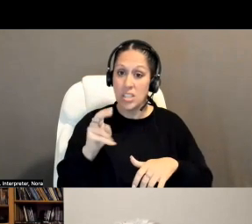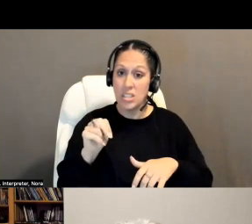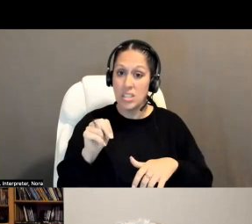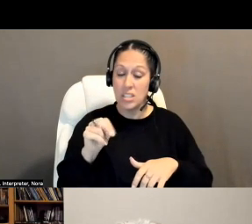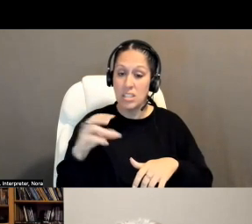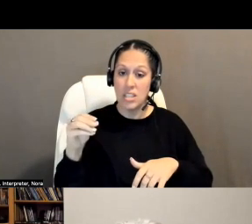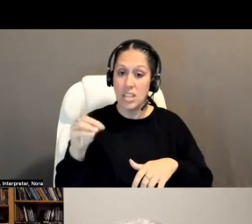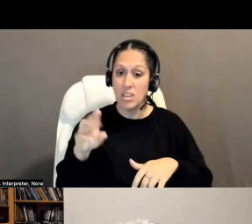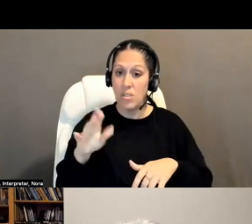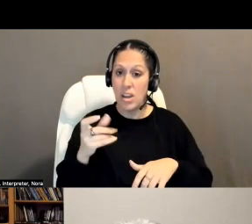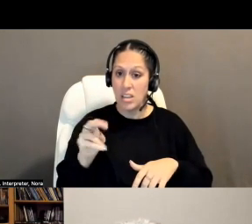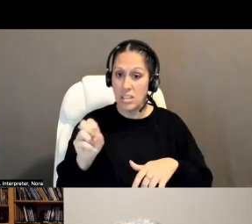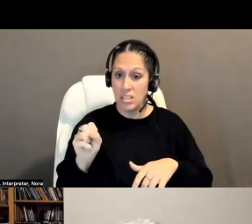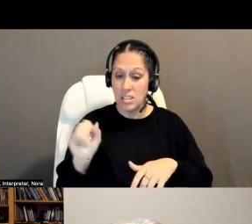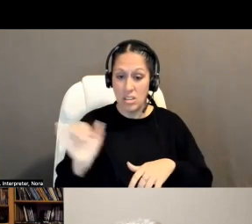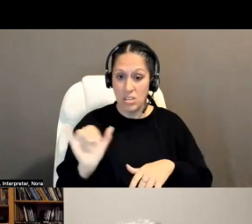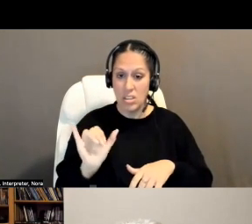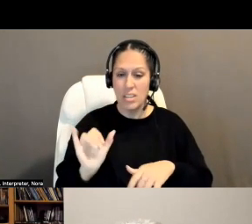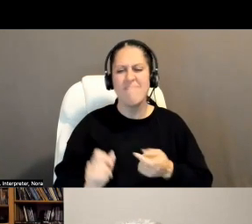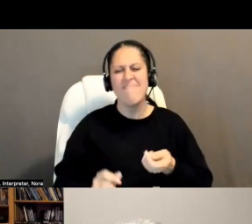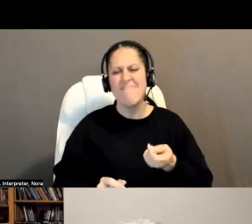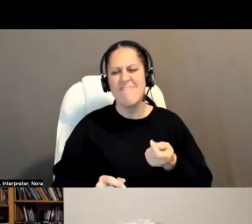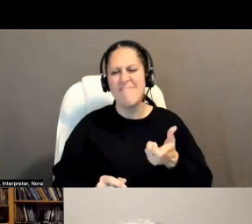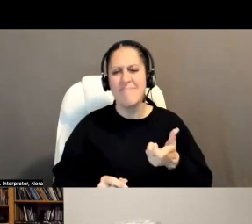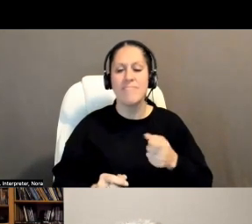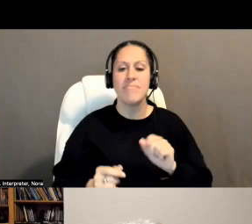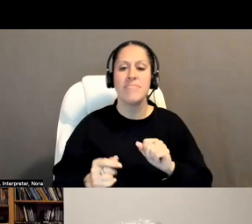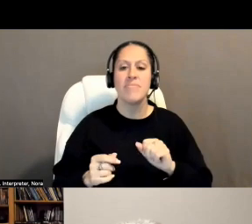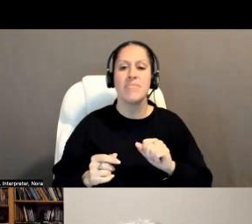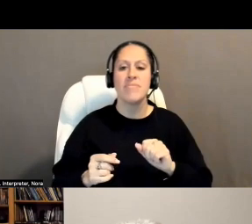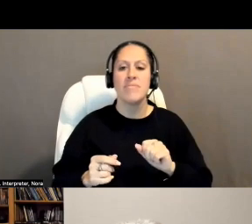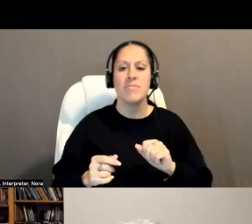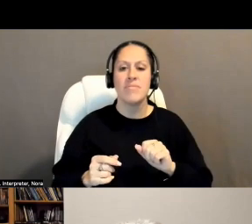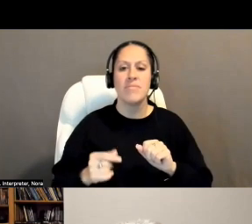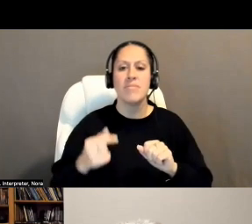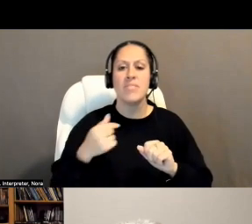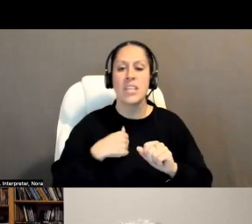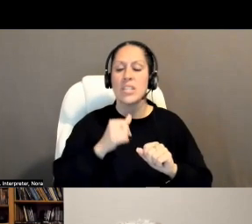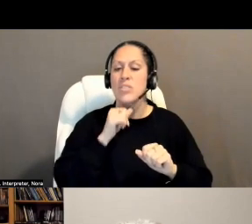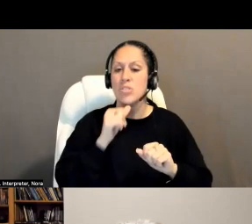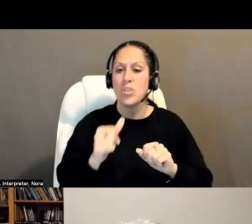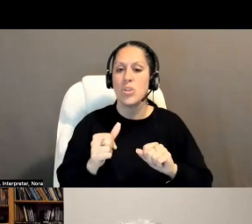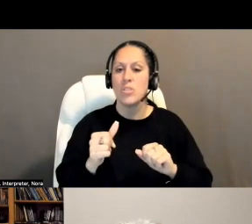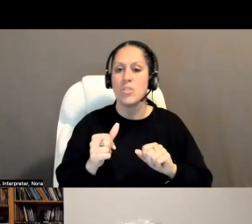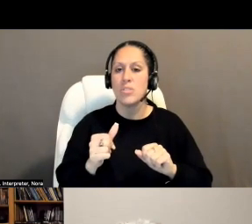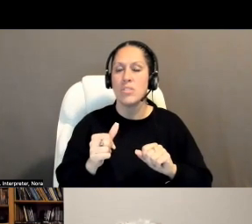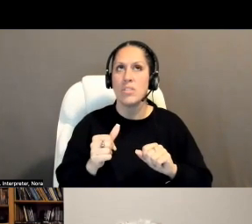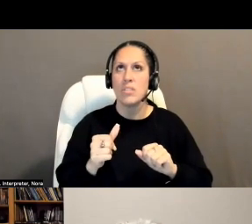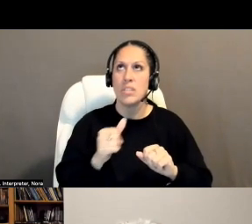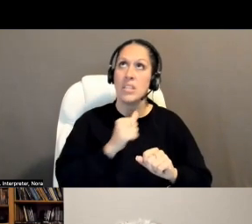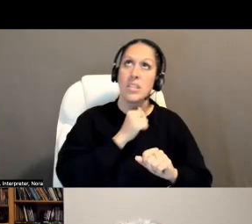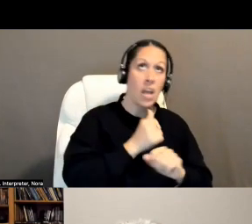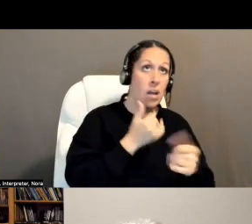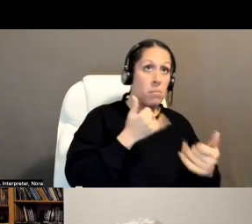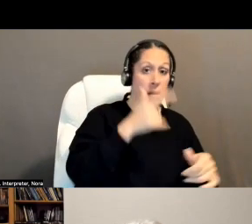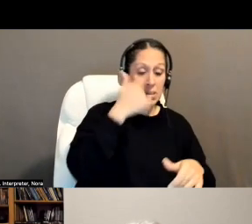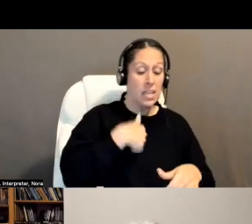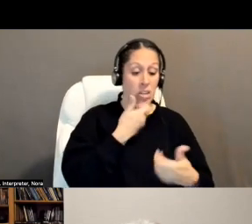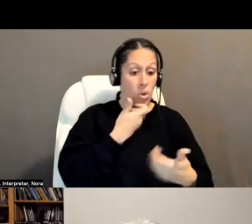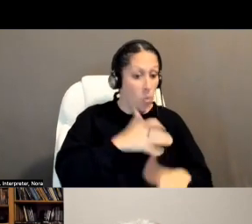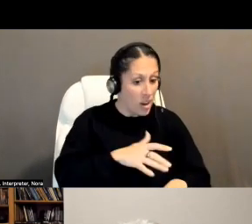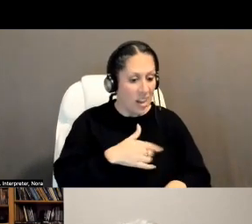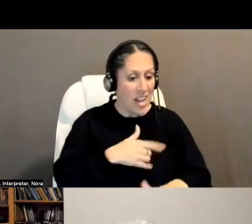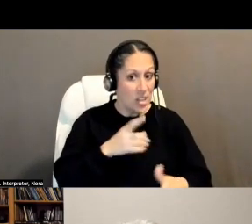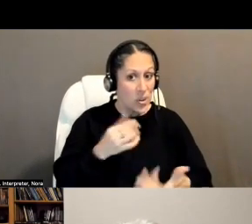Um, a little bit. I, um, I don't *not* play because I don't want to. Um, it's hard to